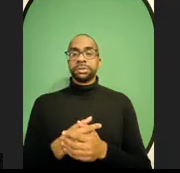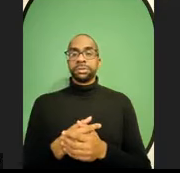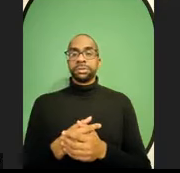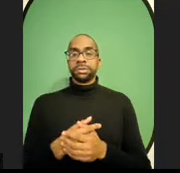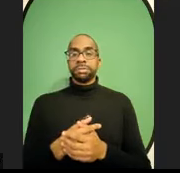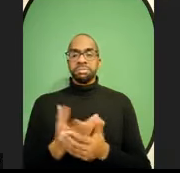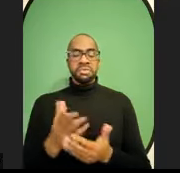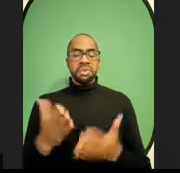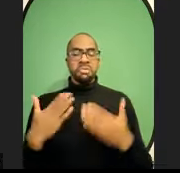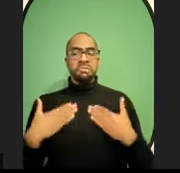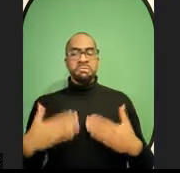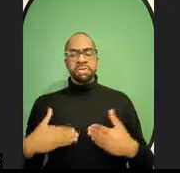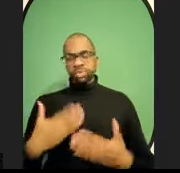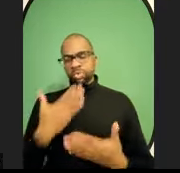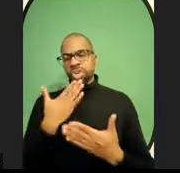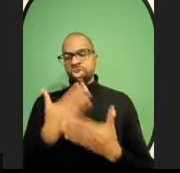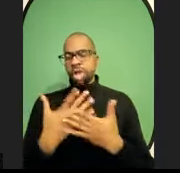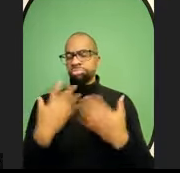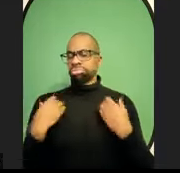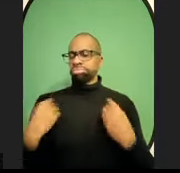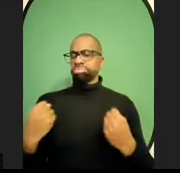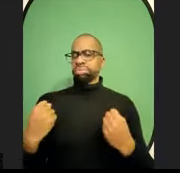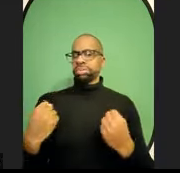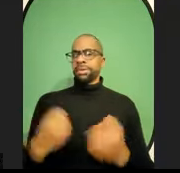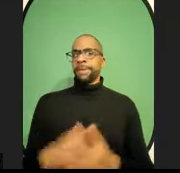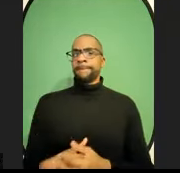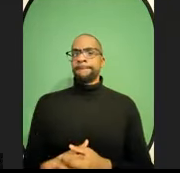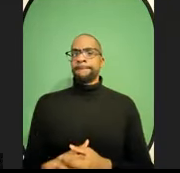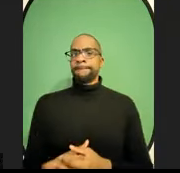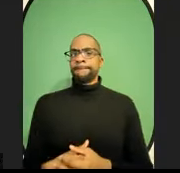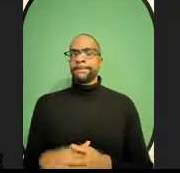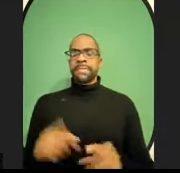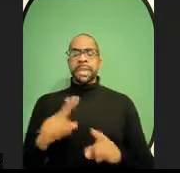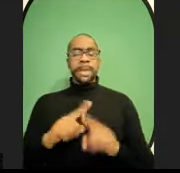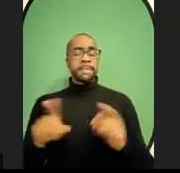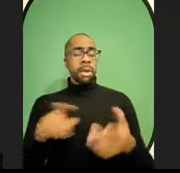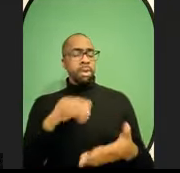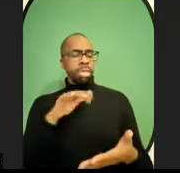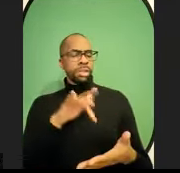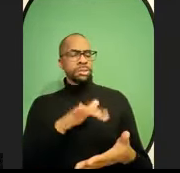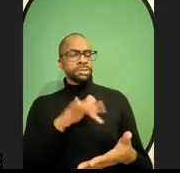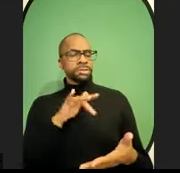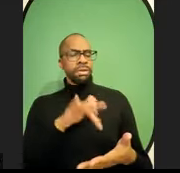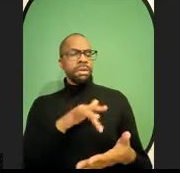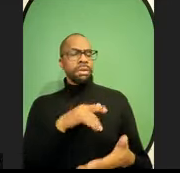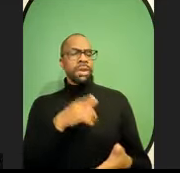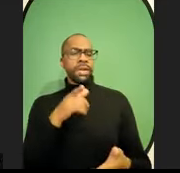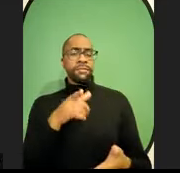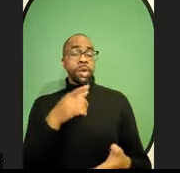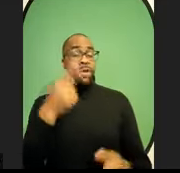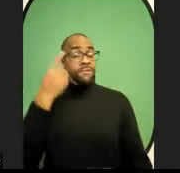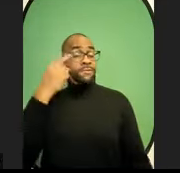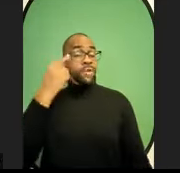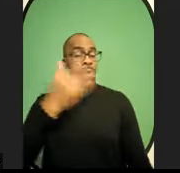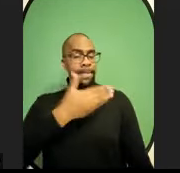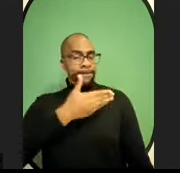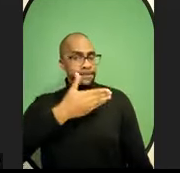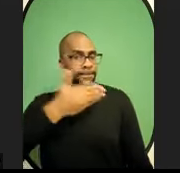you're going to have pretty post those two shots, you're going to have pretty good. immune immunity, but you but you know from the stuff. udies we have seen that